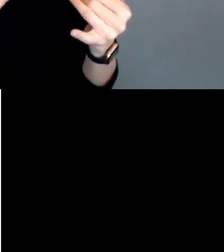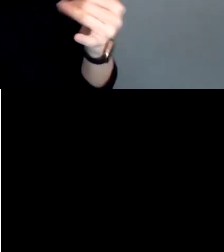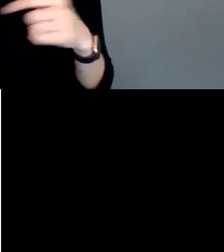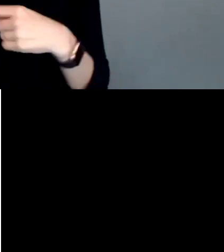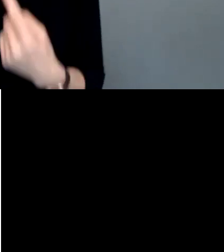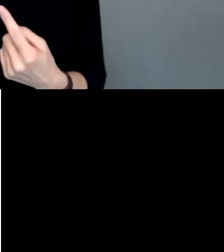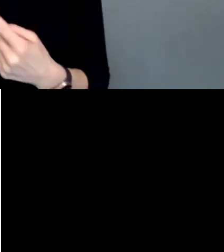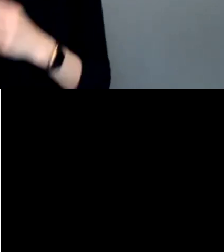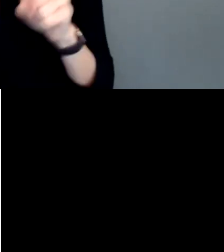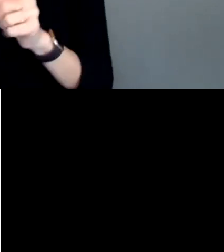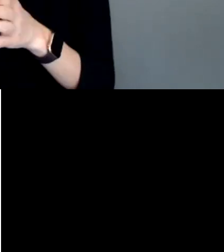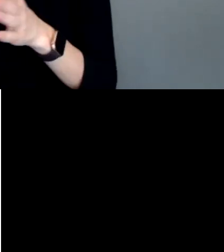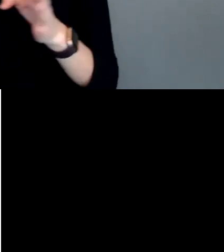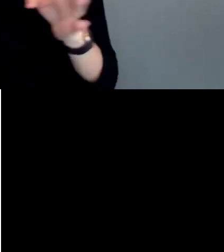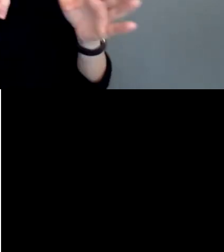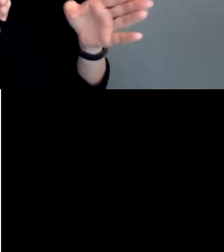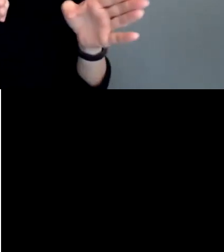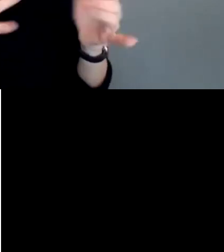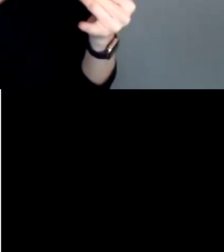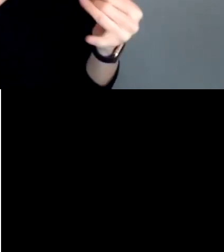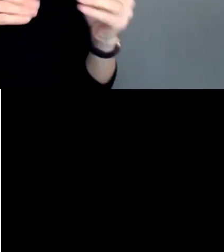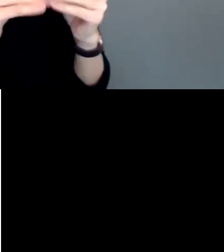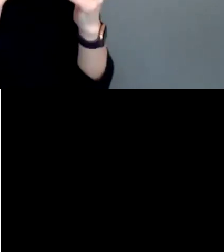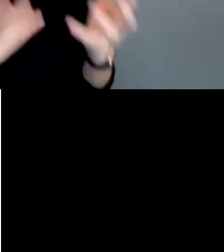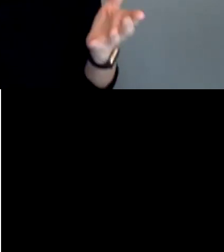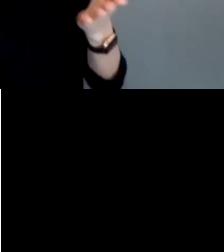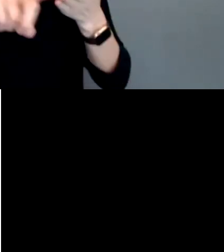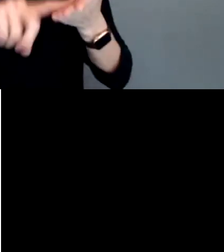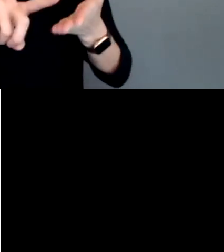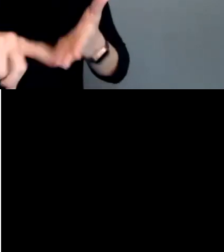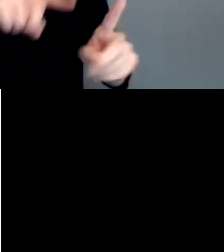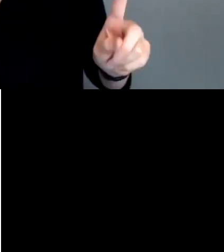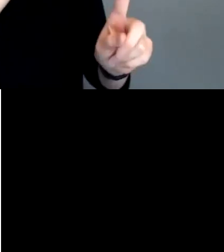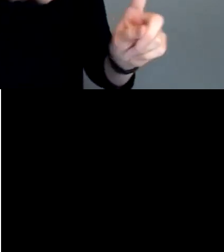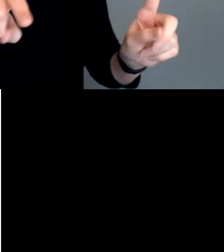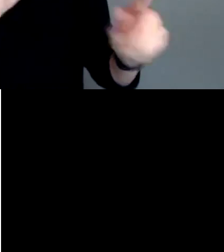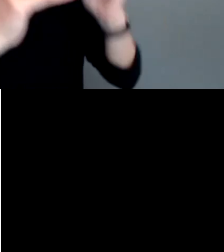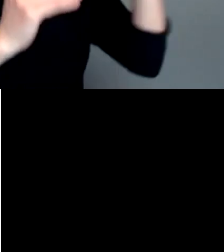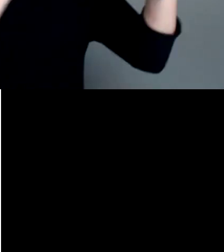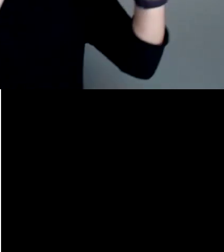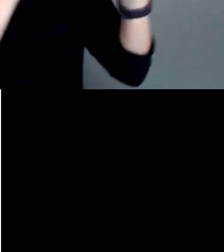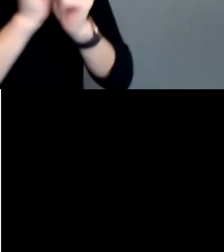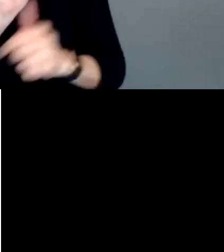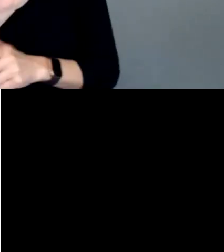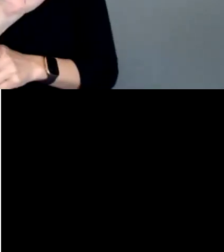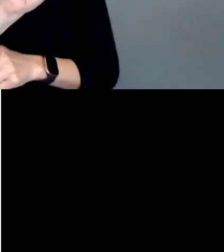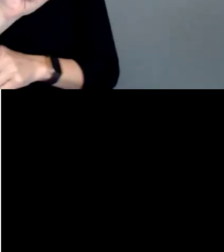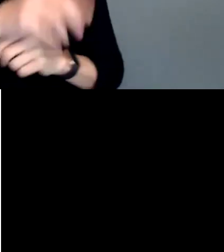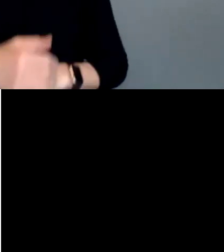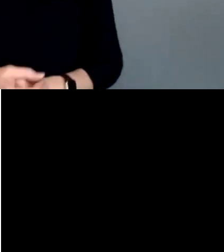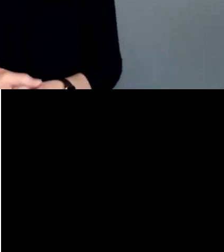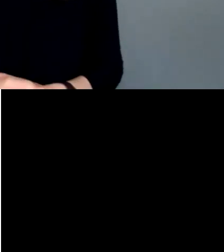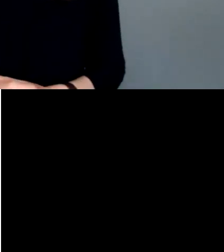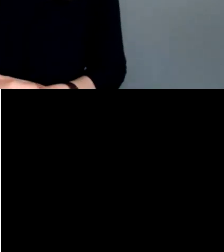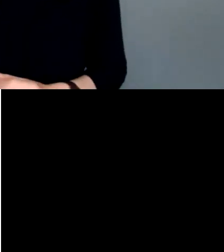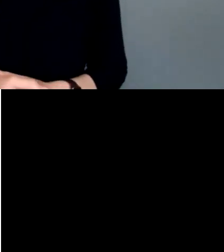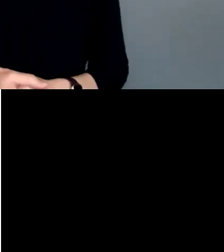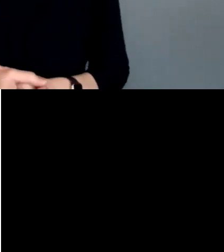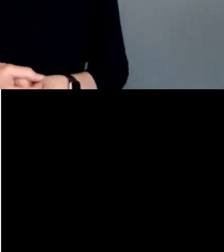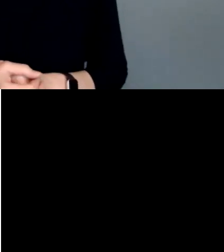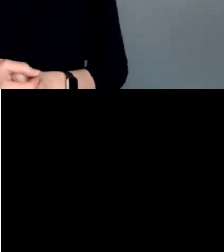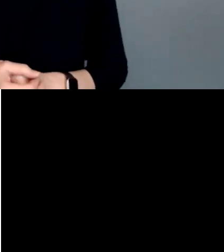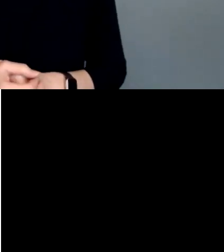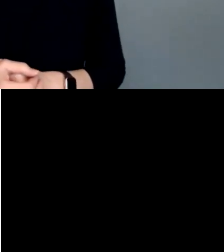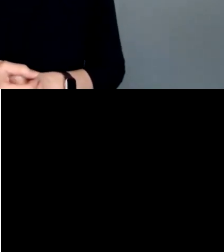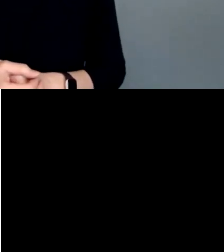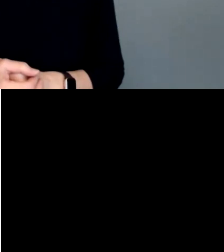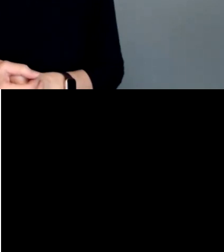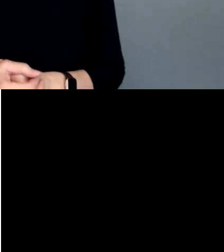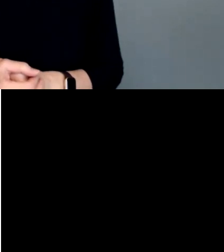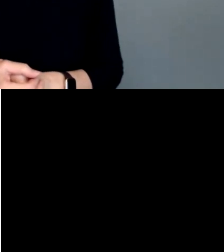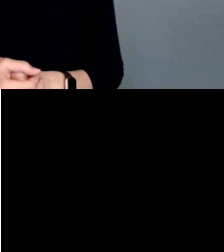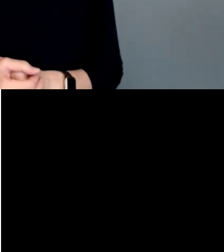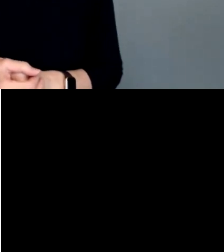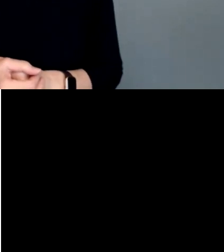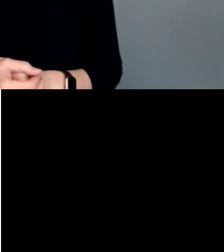and more research has come out about adults. It's easier to look up research on specific